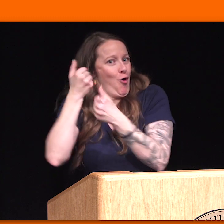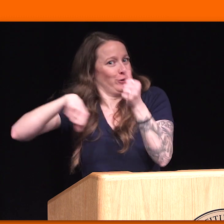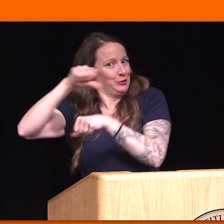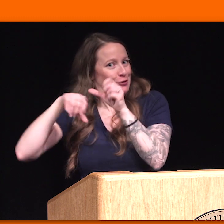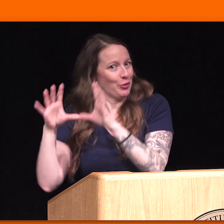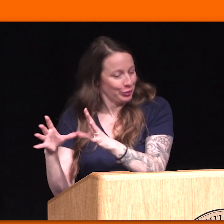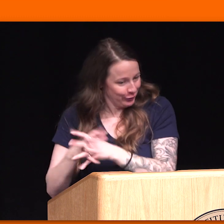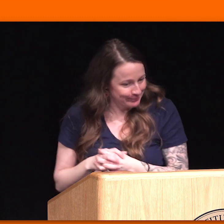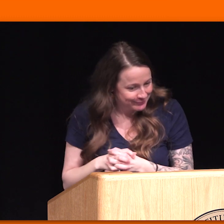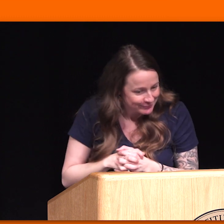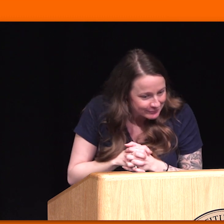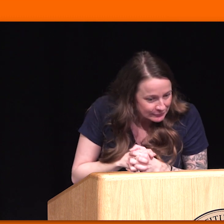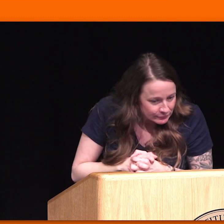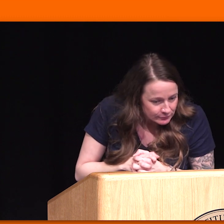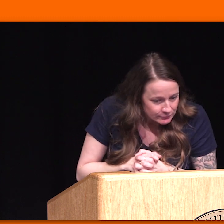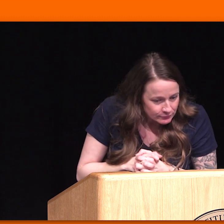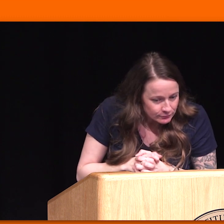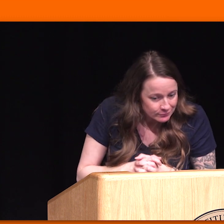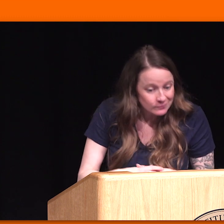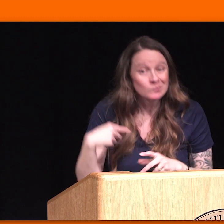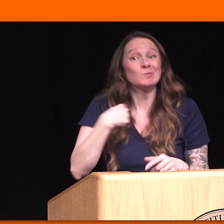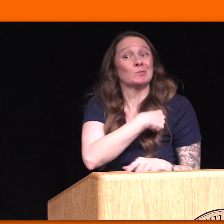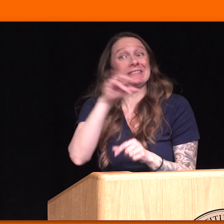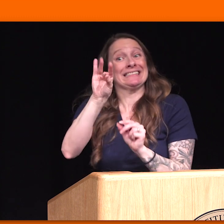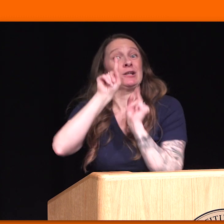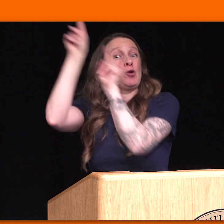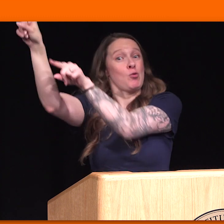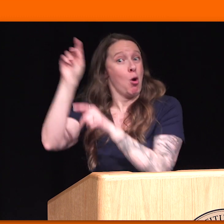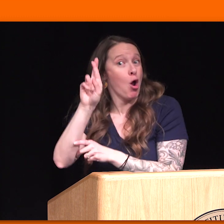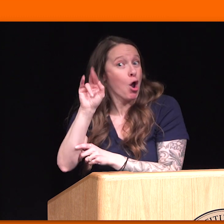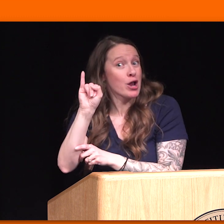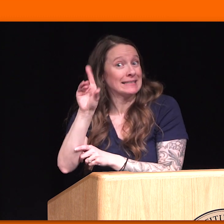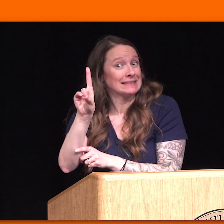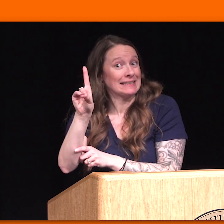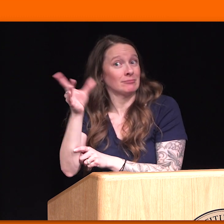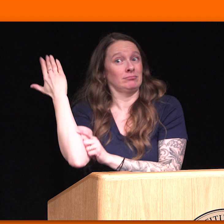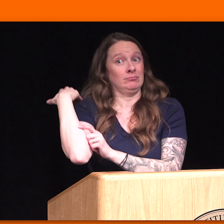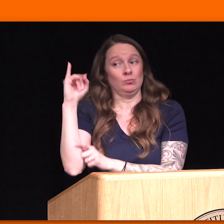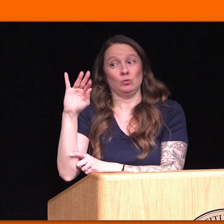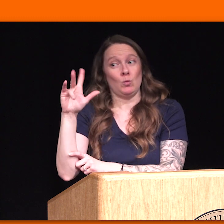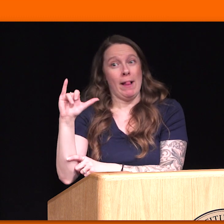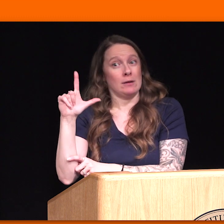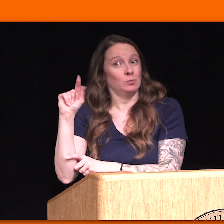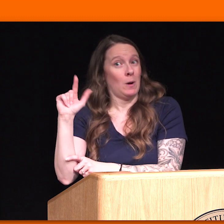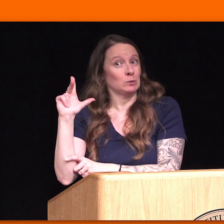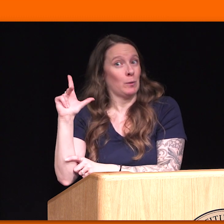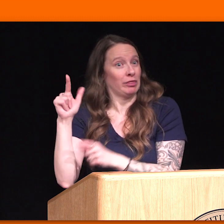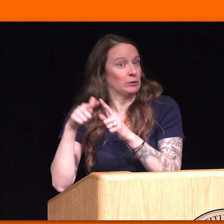talk about our publications, talk about our areas of research that we're doing, and talk about ourselves as Deaf professionals.